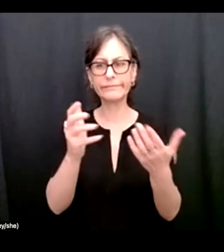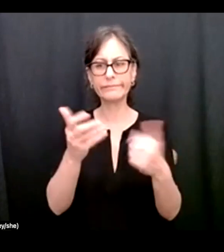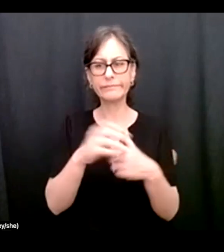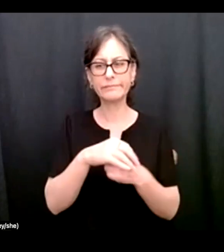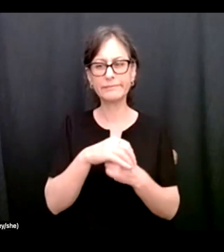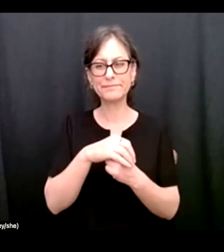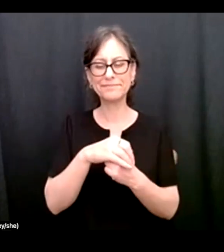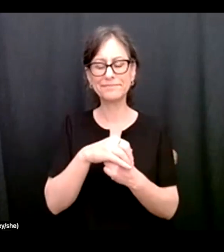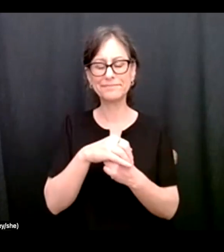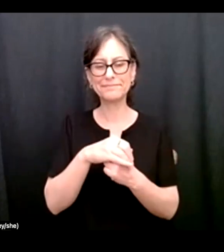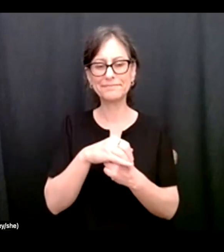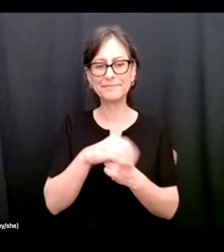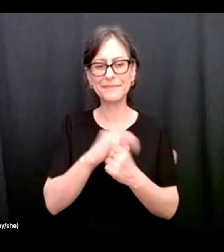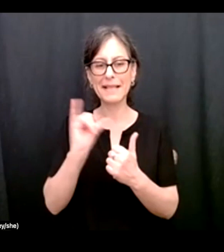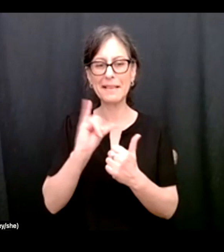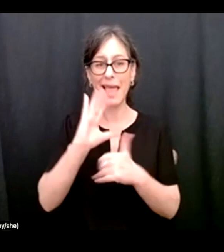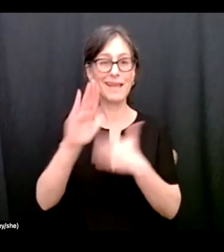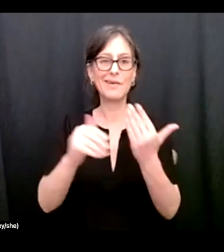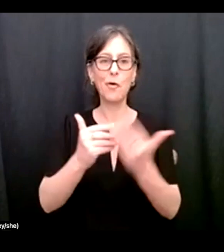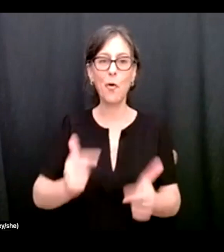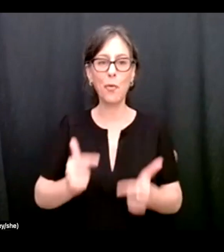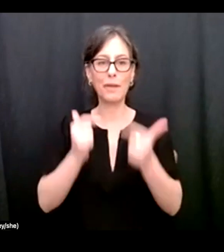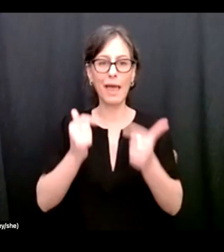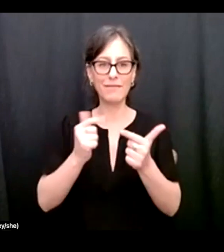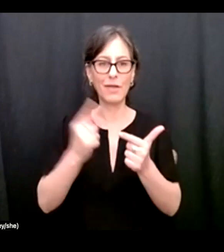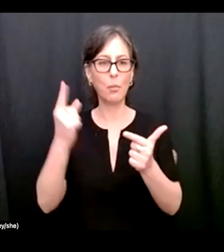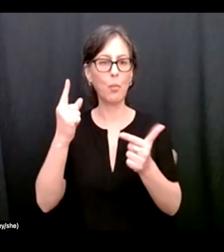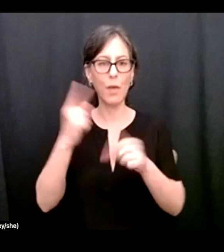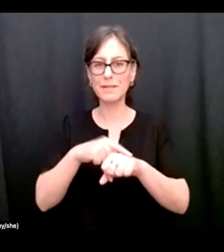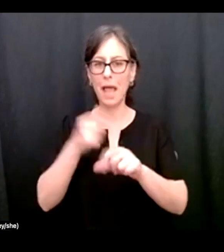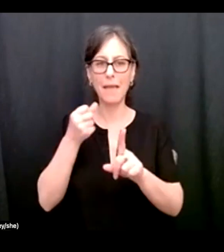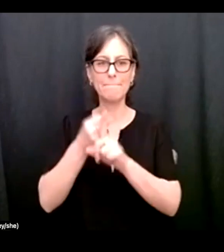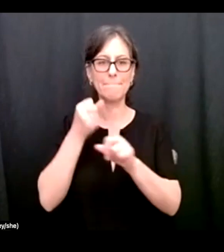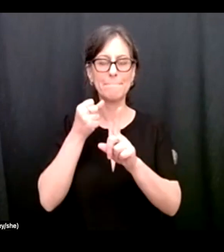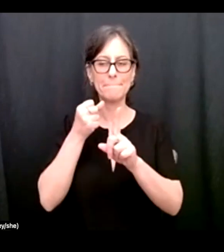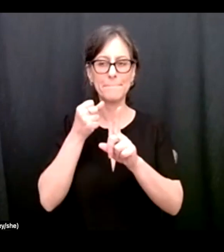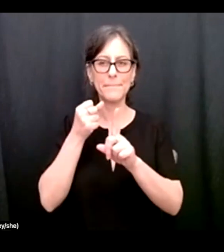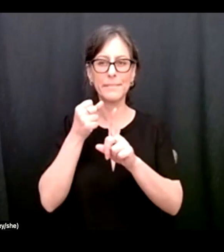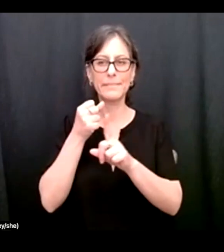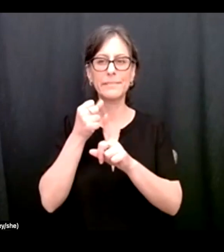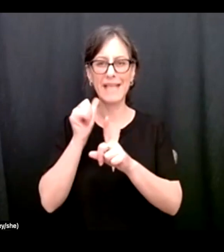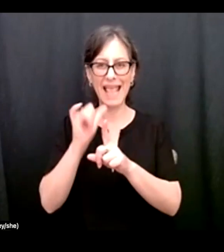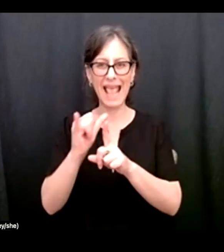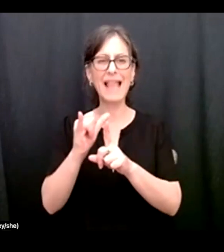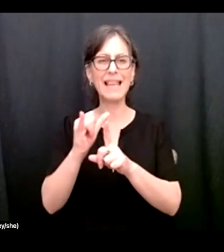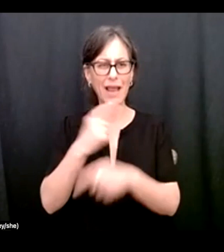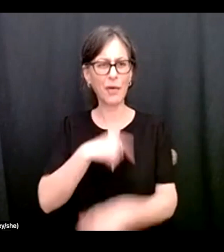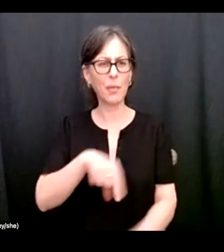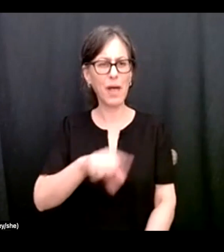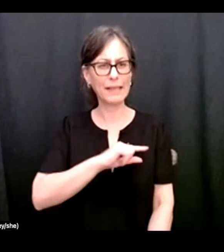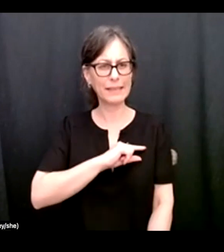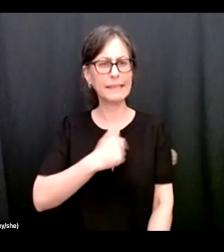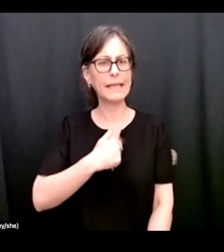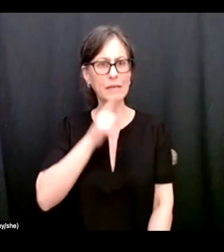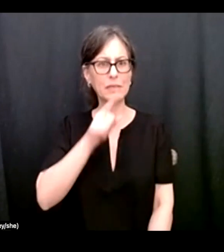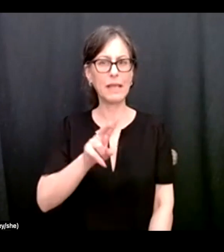like all of his life all at once kind of thing and that's a quality I really admire. And I think